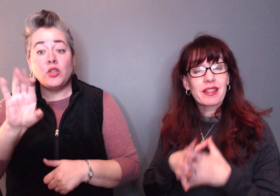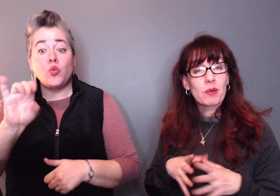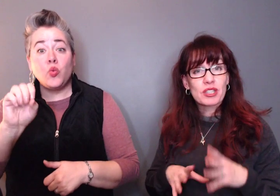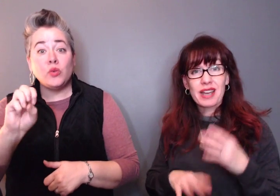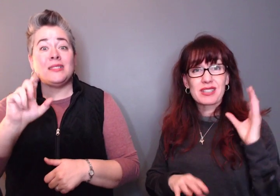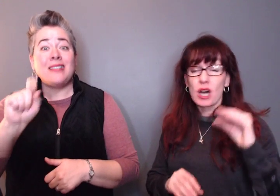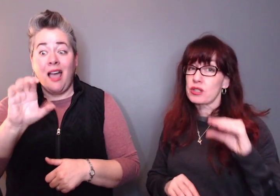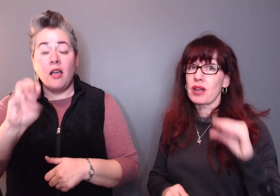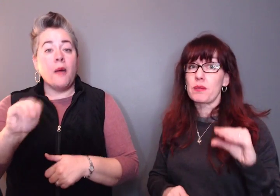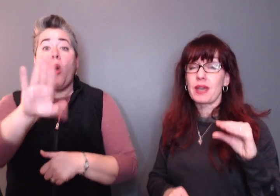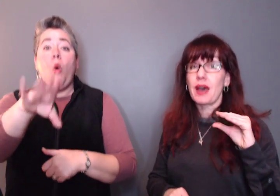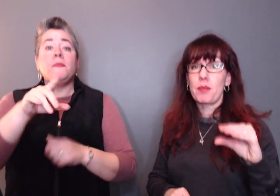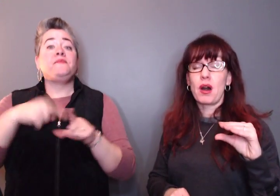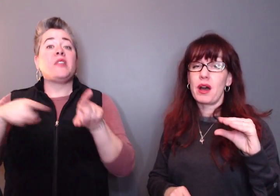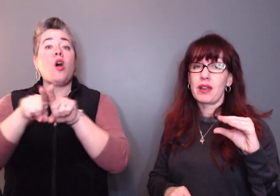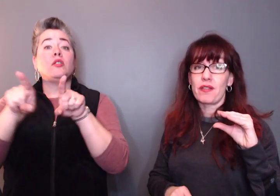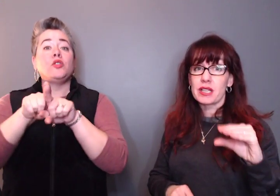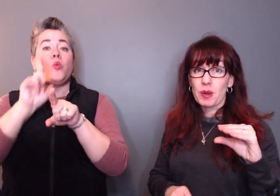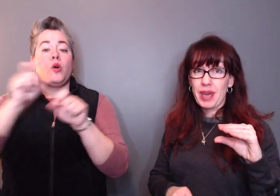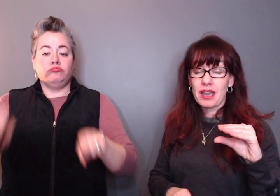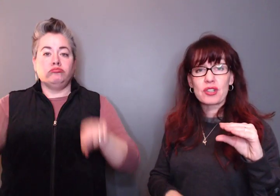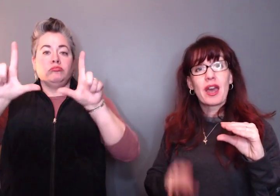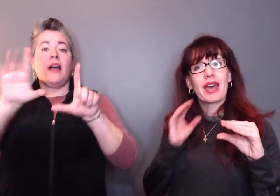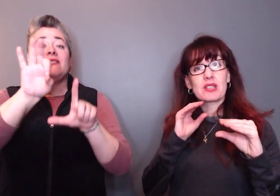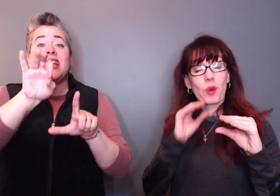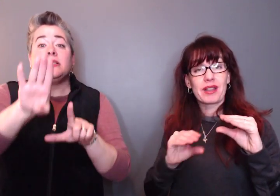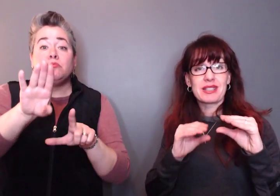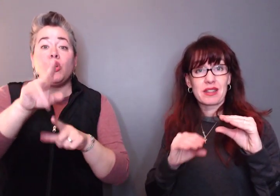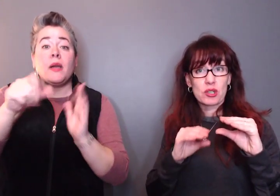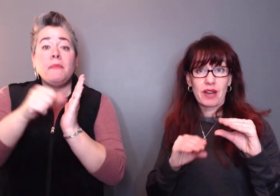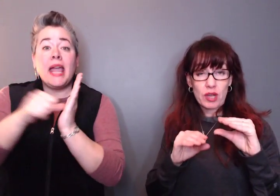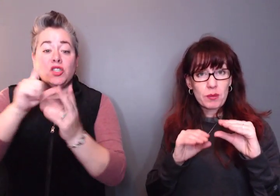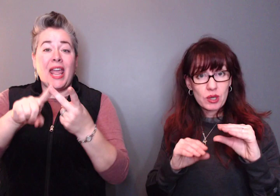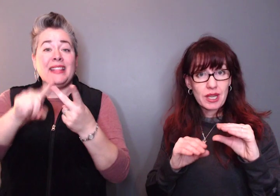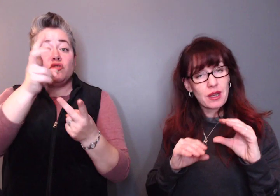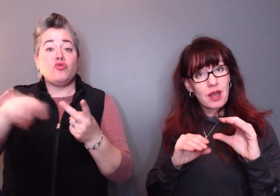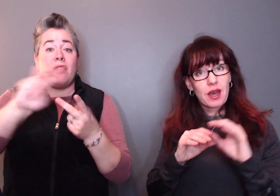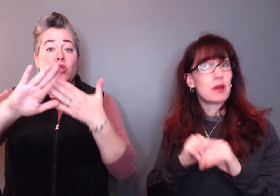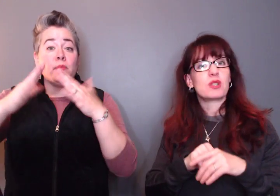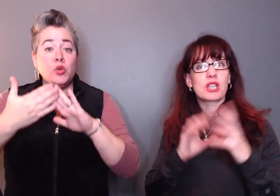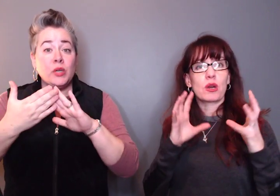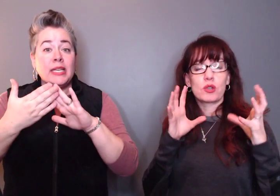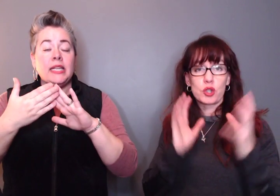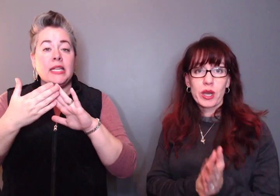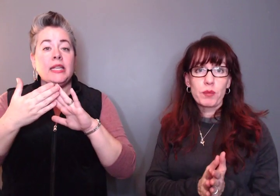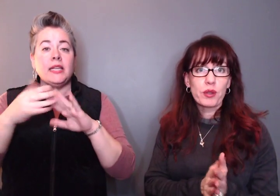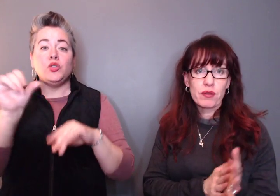The sign language class is also going to be up on our Facebook page as well as in the travel community. Join both of those